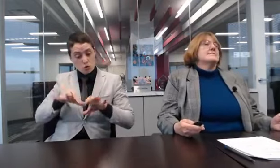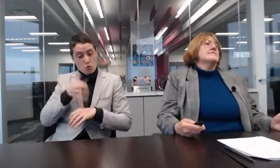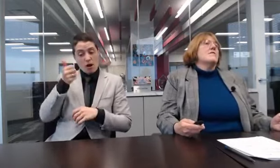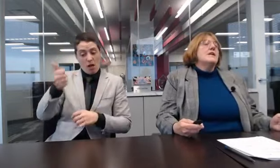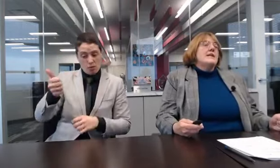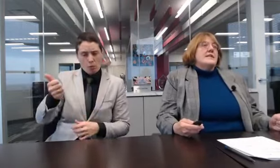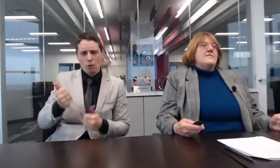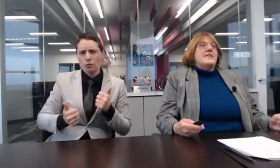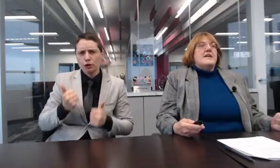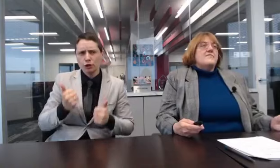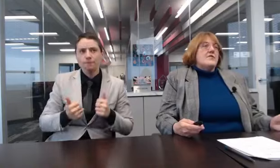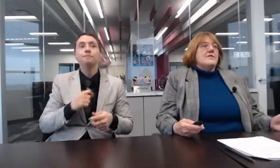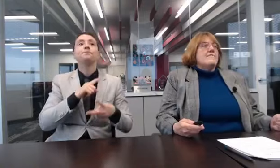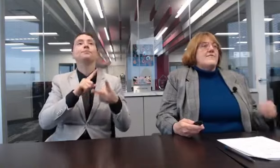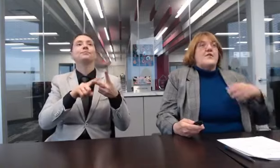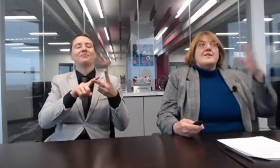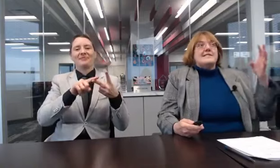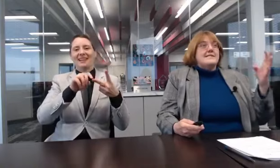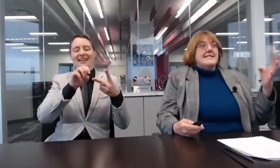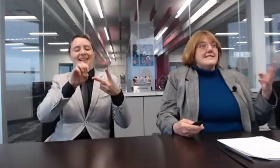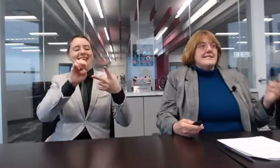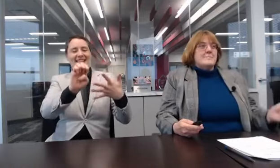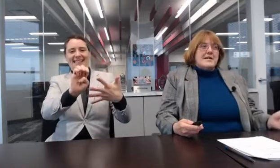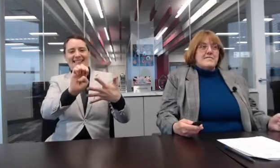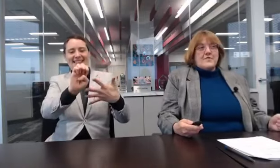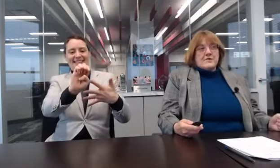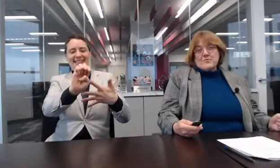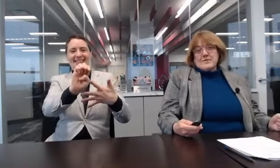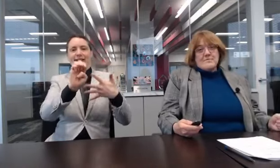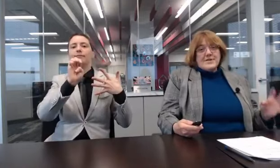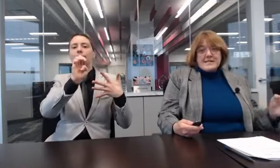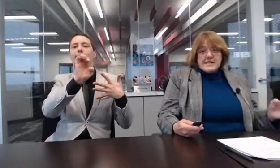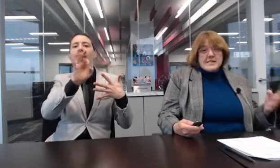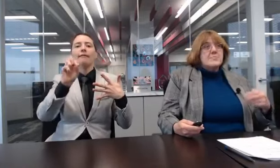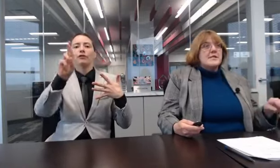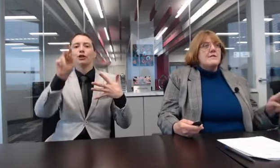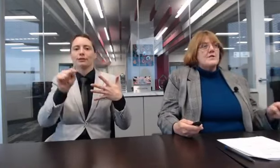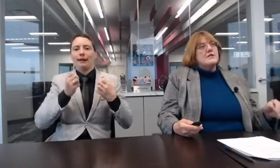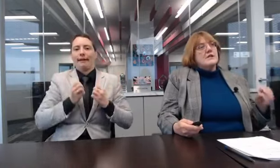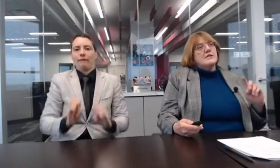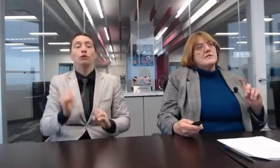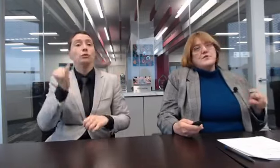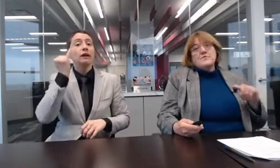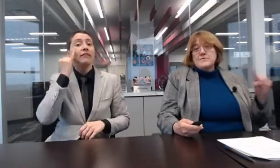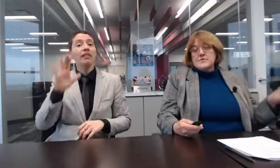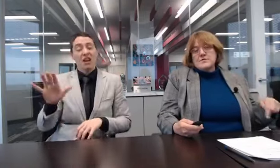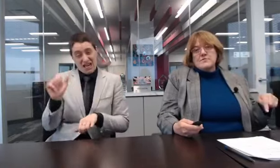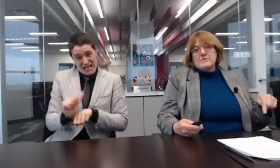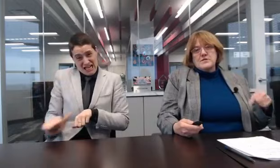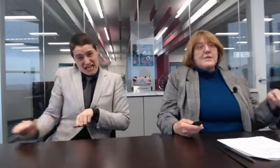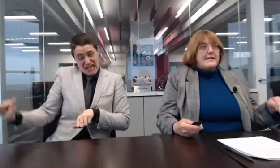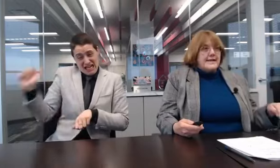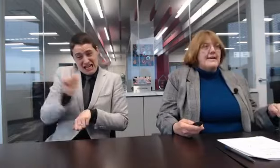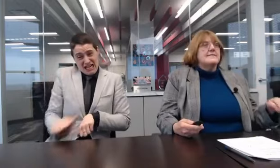So if the effort far exceeds the amount of effort a person without a disability would, to do that task,